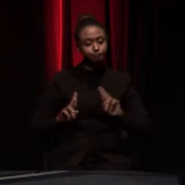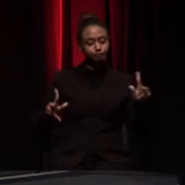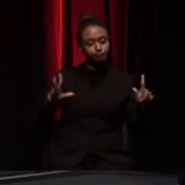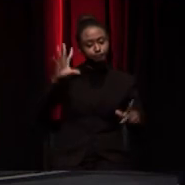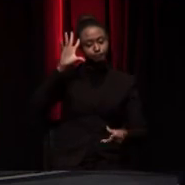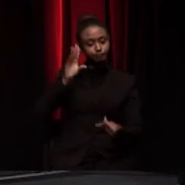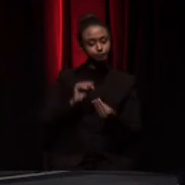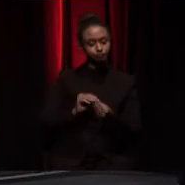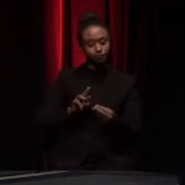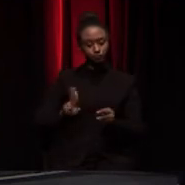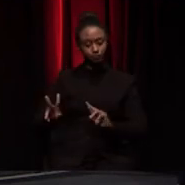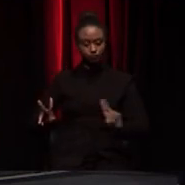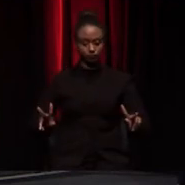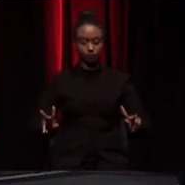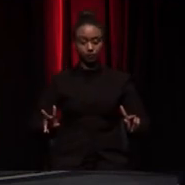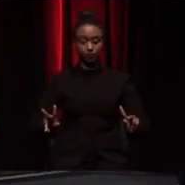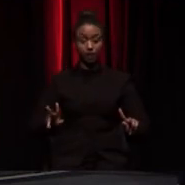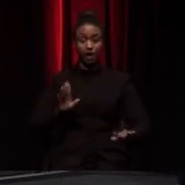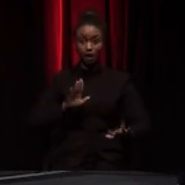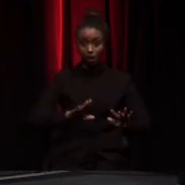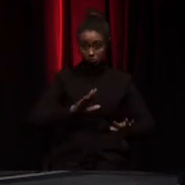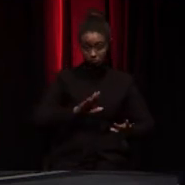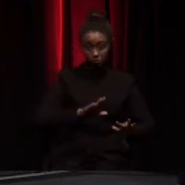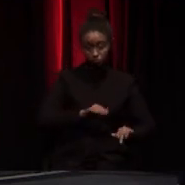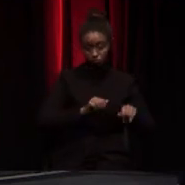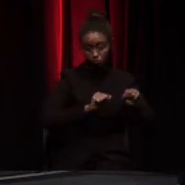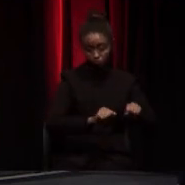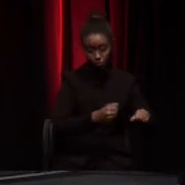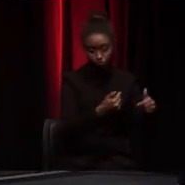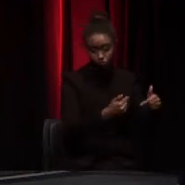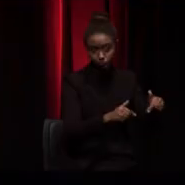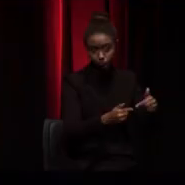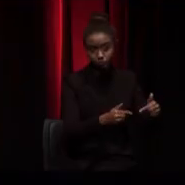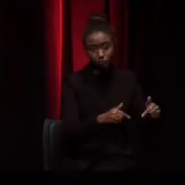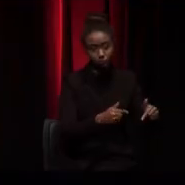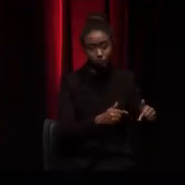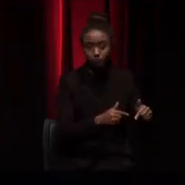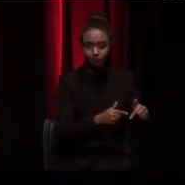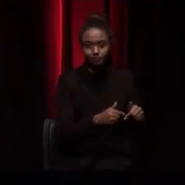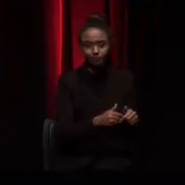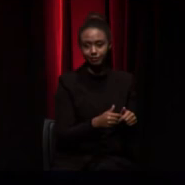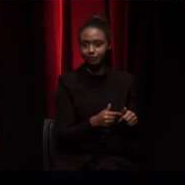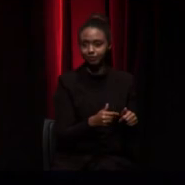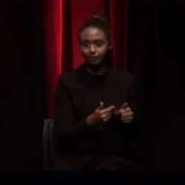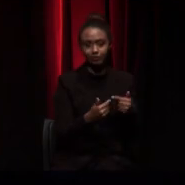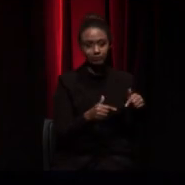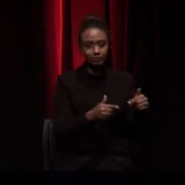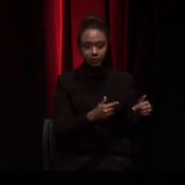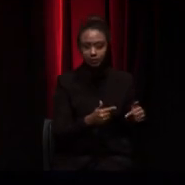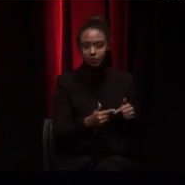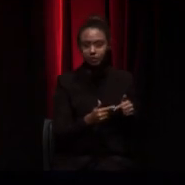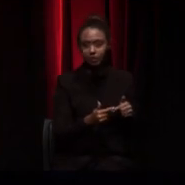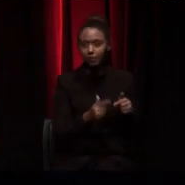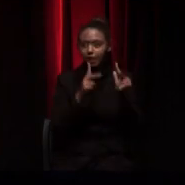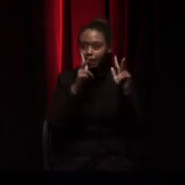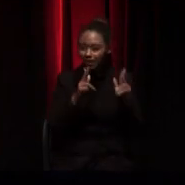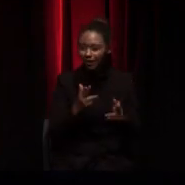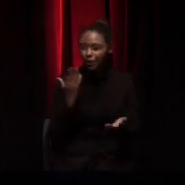One day you are working in the salted waters of high seas